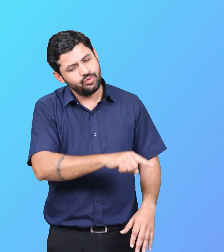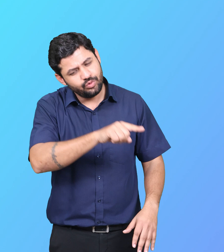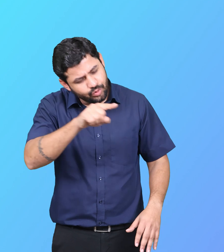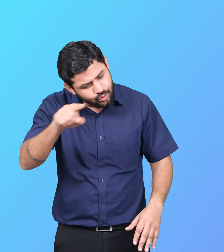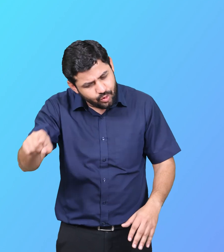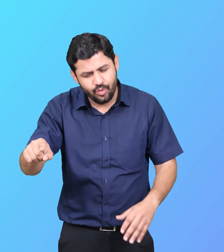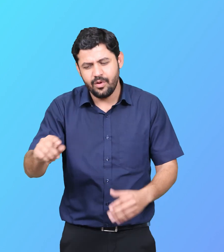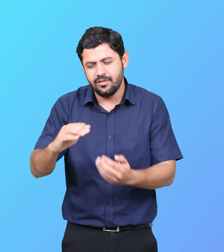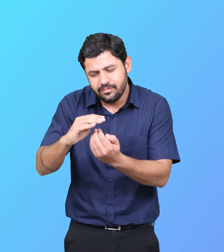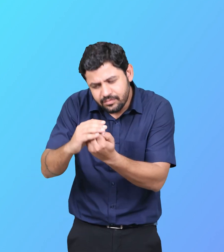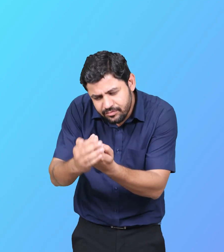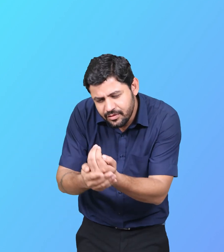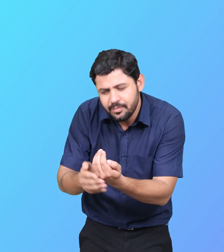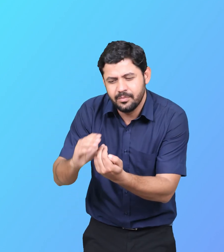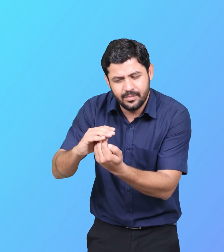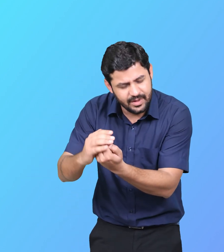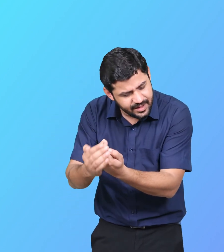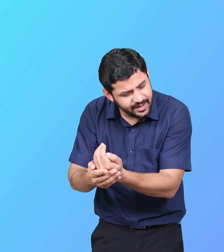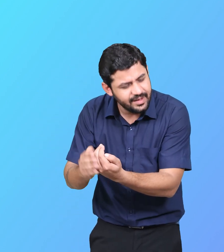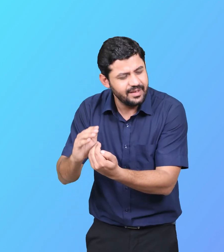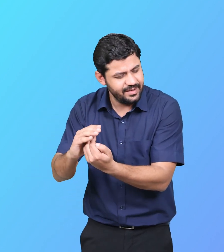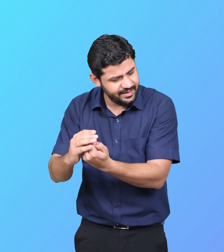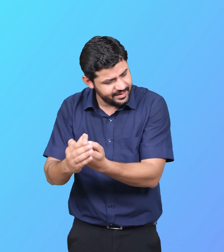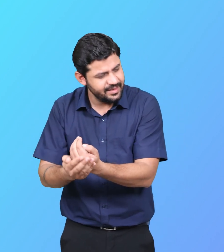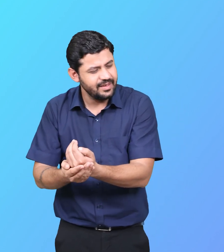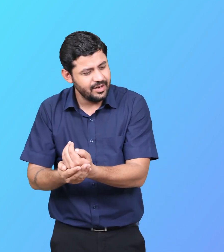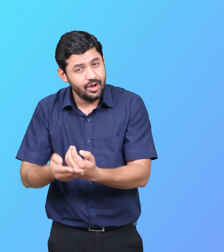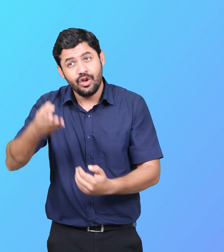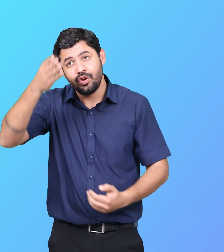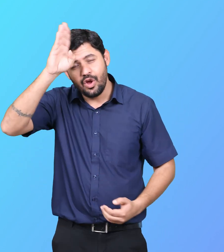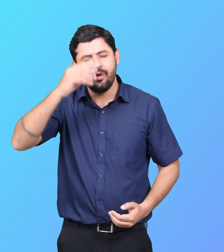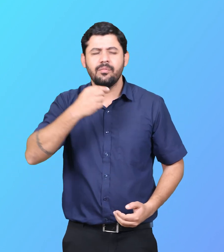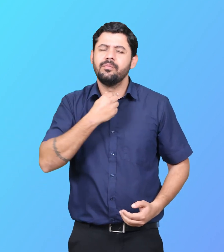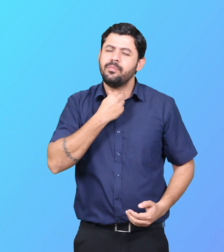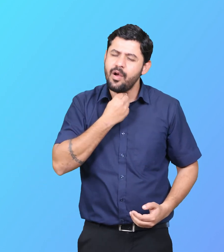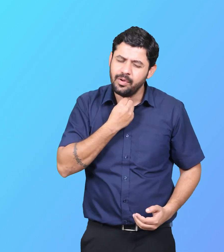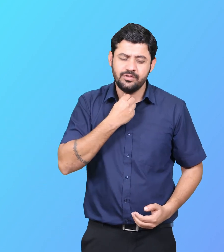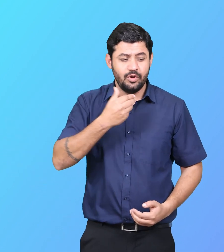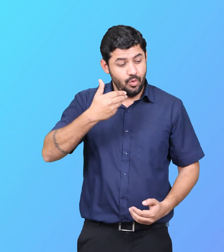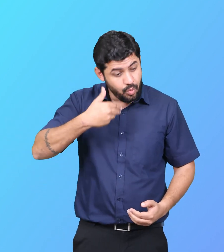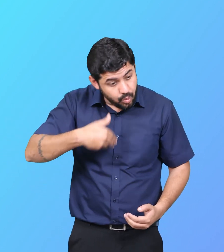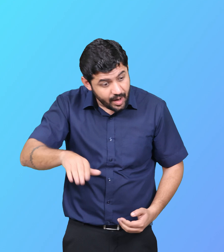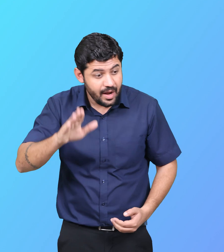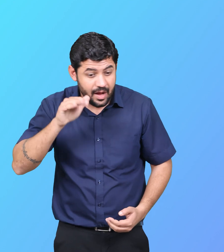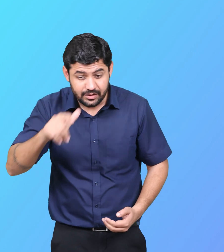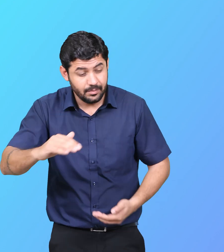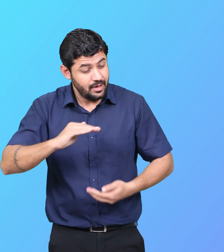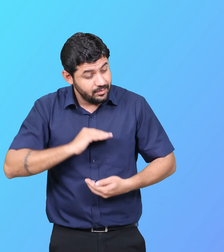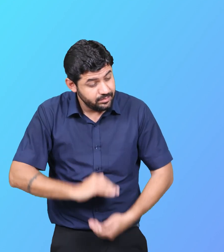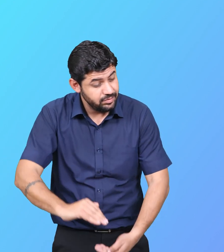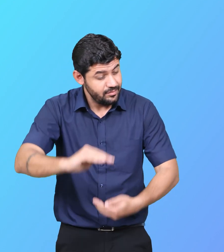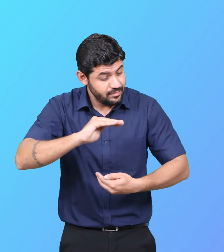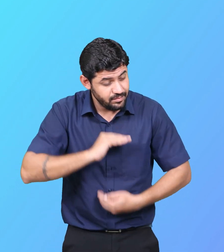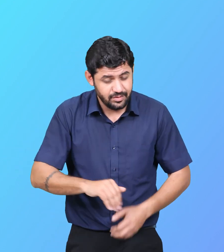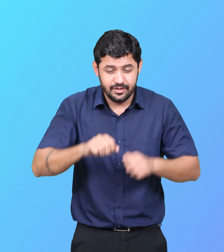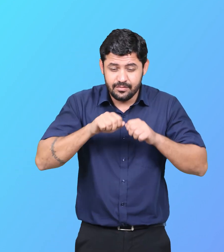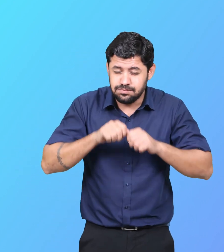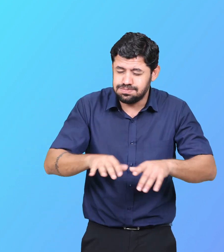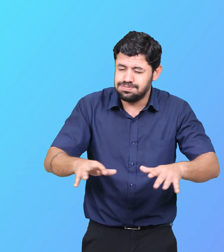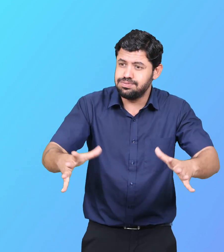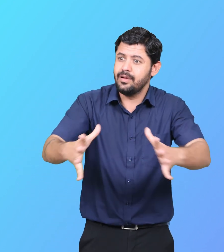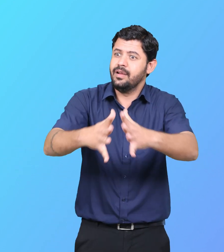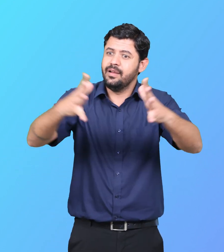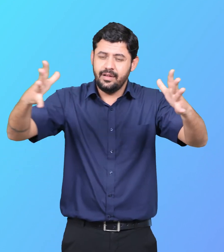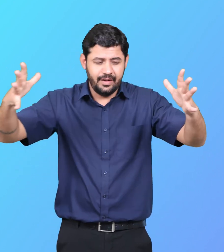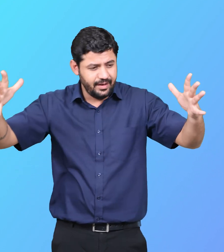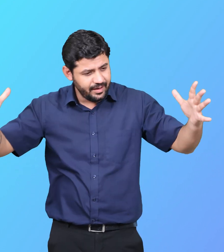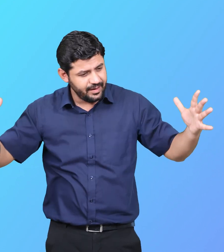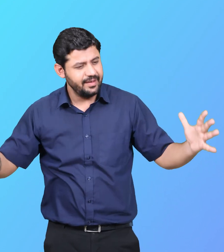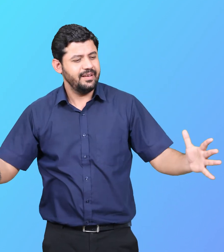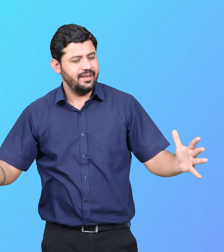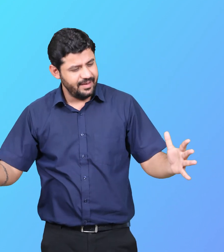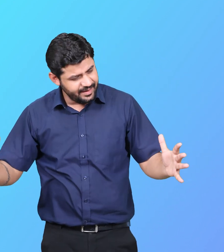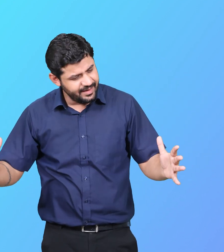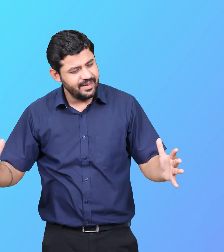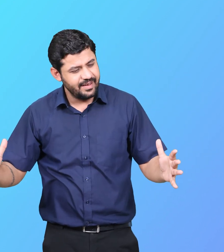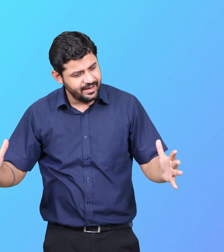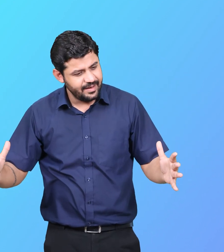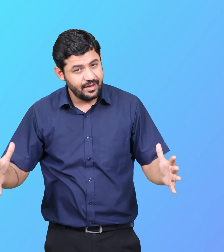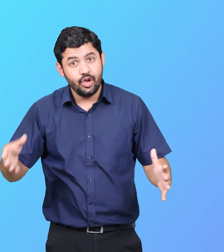Go and get your boy and comfort him. I will make sure his descendants become a great nation.”